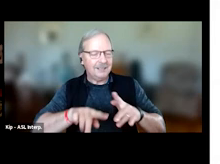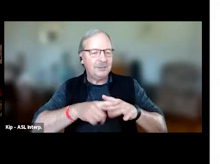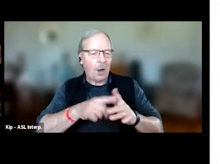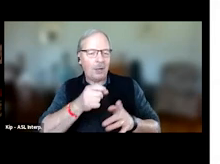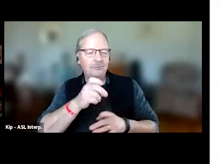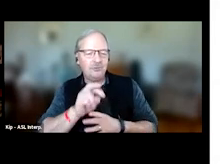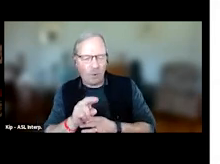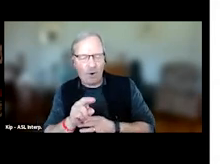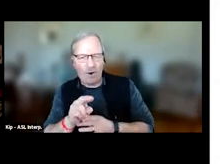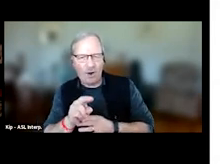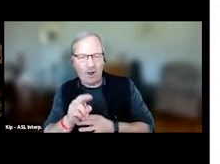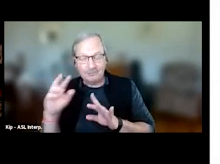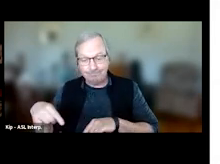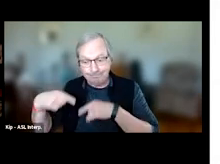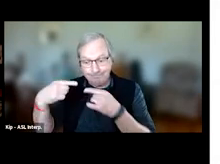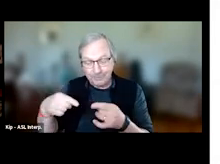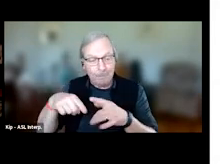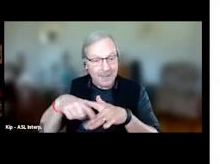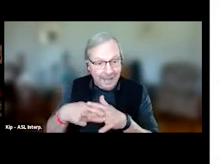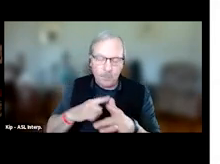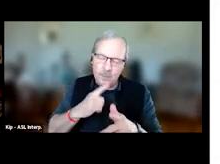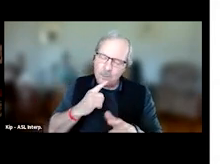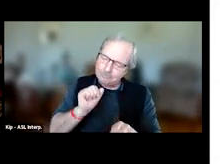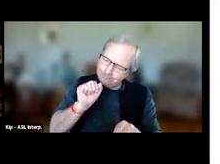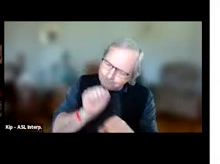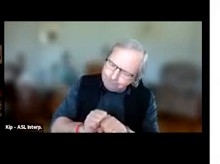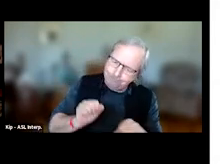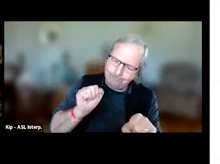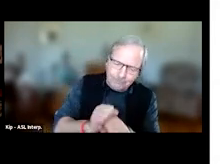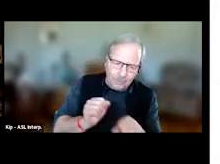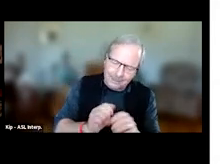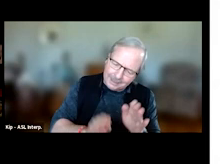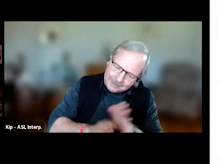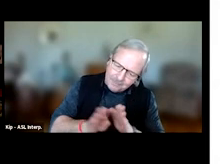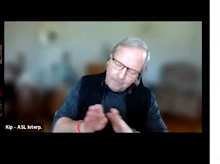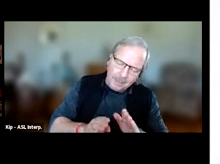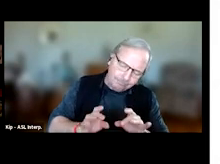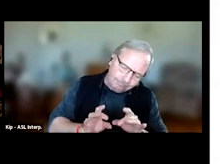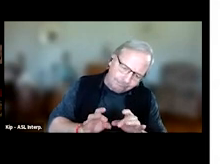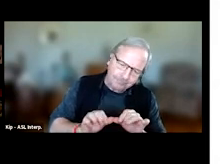And since SOAR began, we really have been working hard developing and maintaining relationships at SSA and DDS,